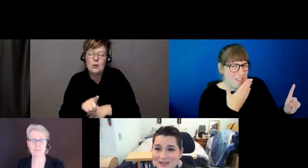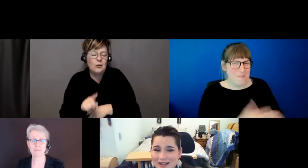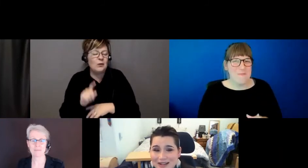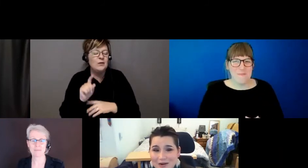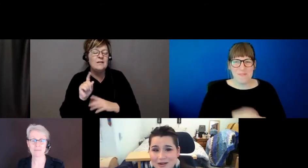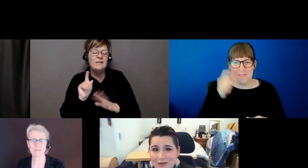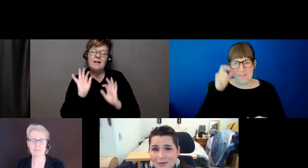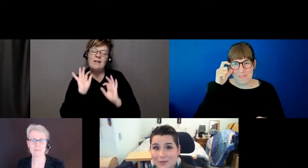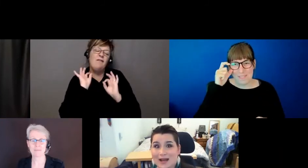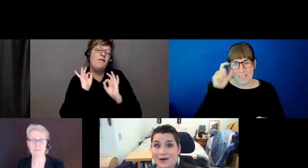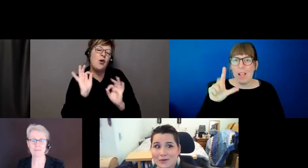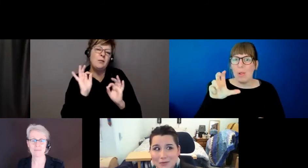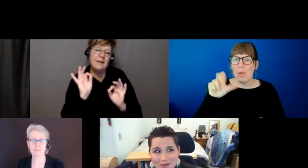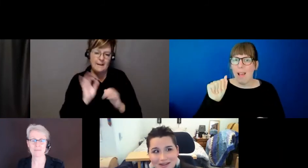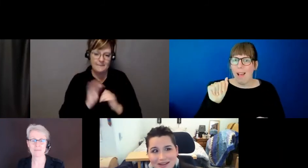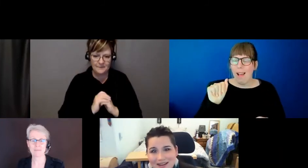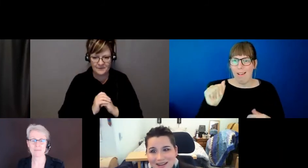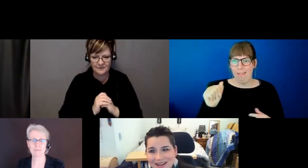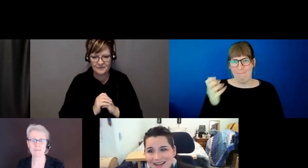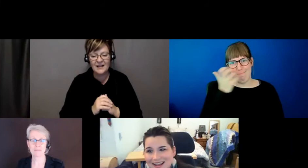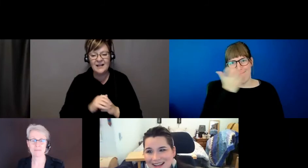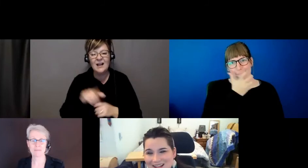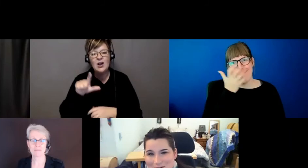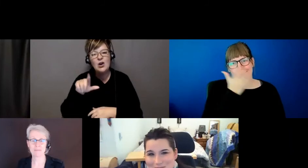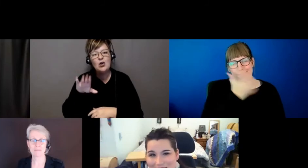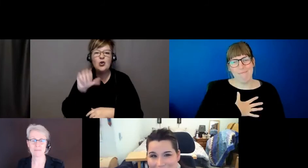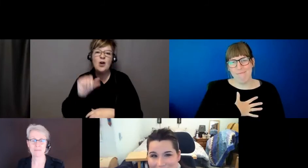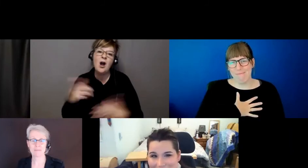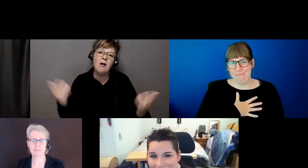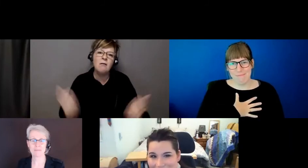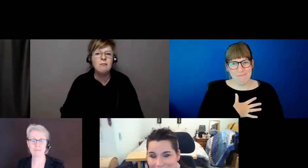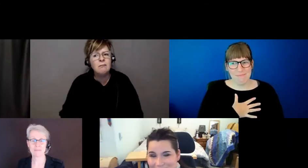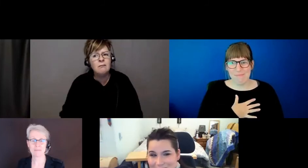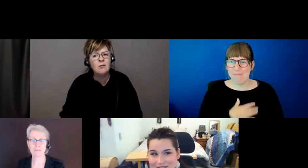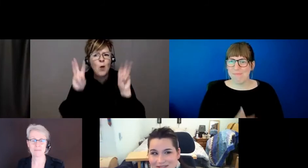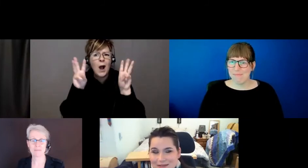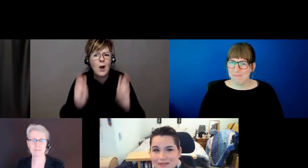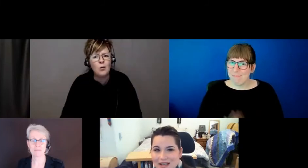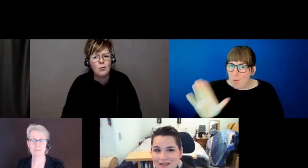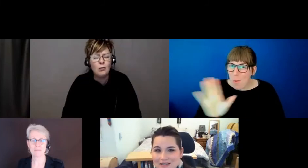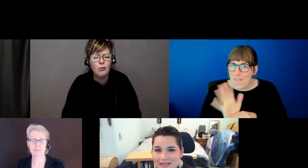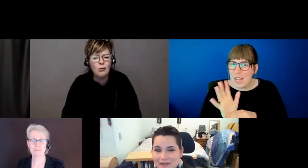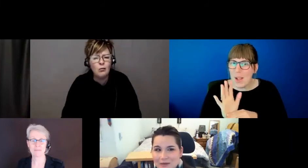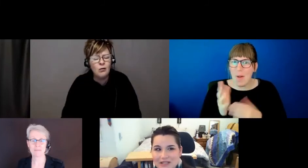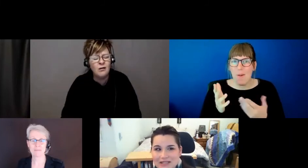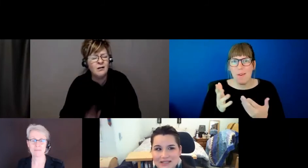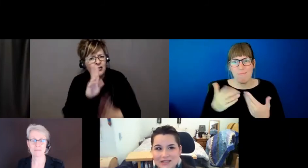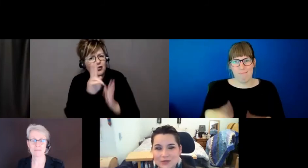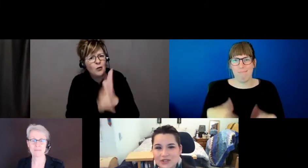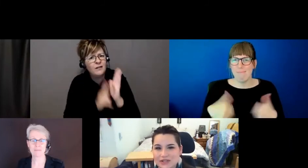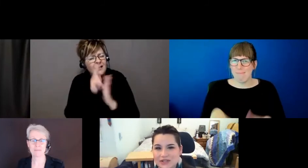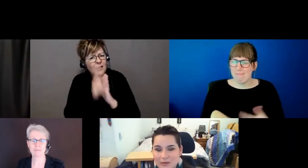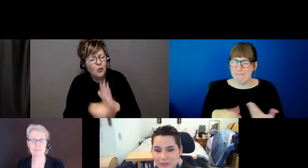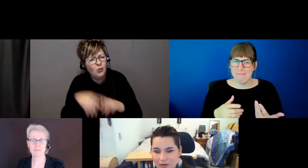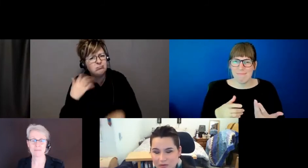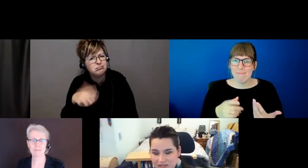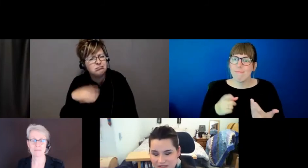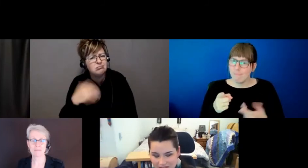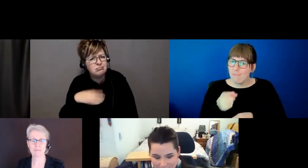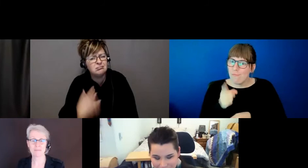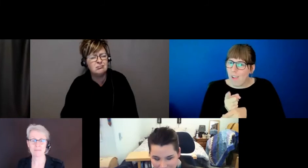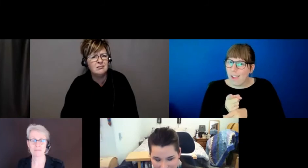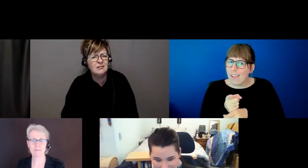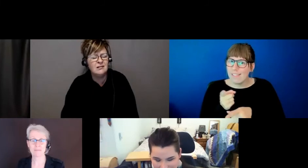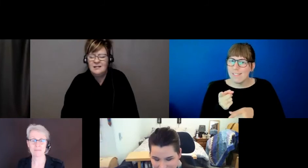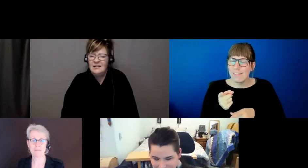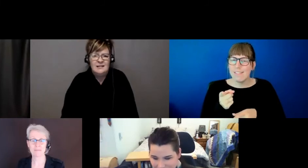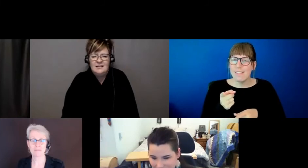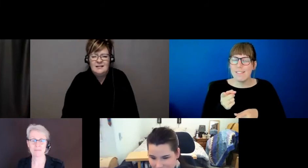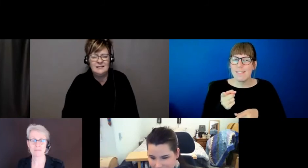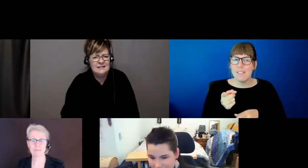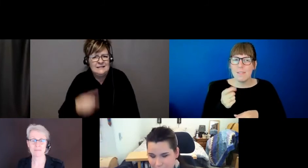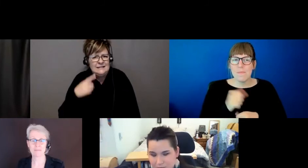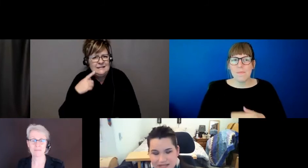LUCA, WOW. THAT VIDEO IS SOMETHING ELSE. I MEAN IT REALLY TIES INTO WHAT YOU SAID ABOUT